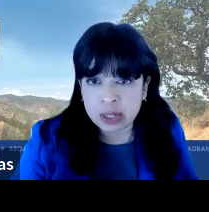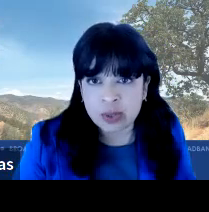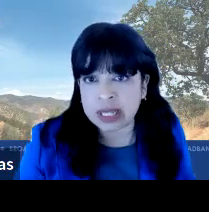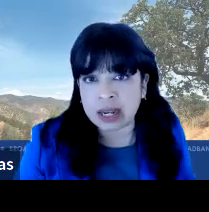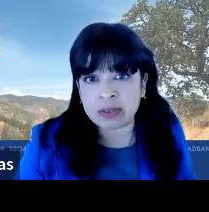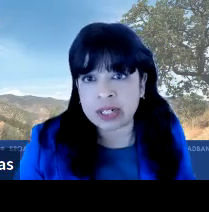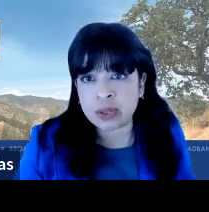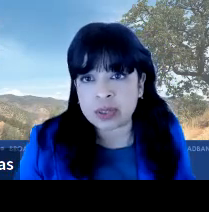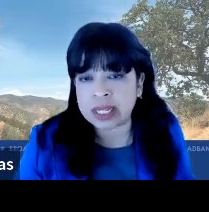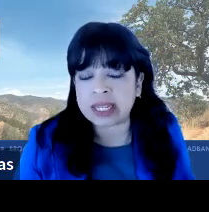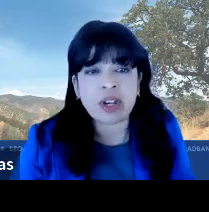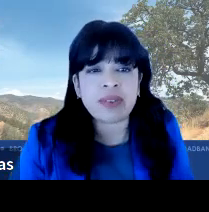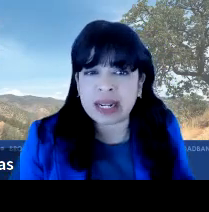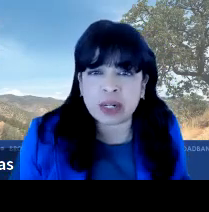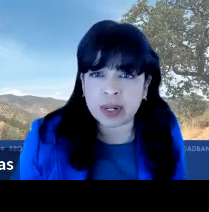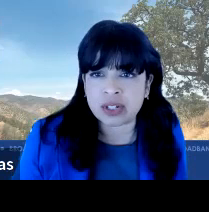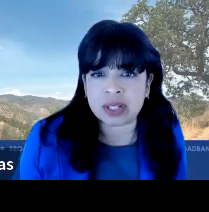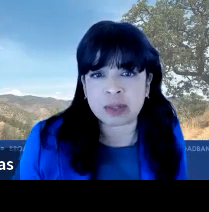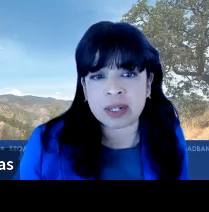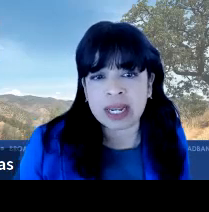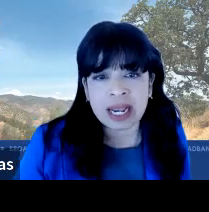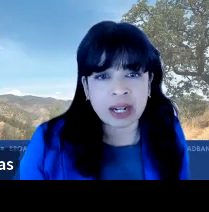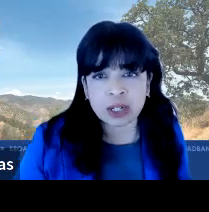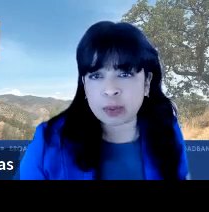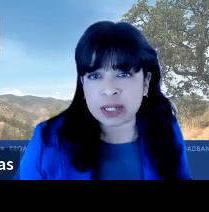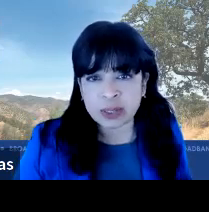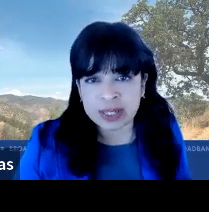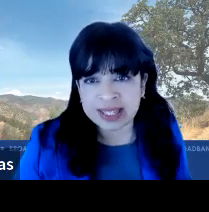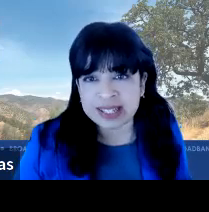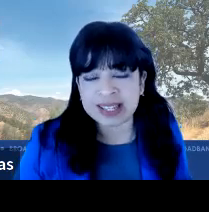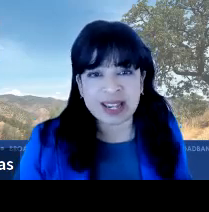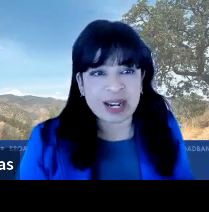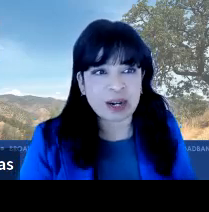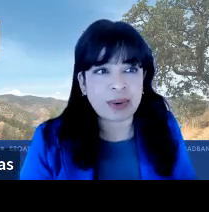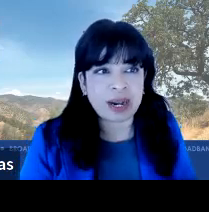use the outreach toolkit. If you have any questions about how to go about doing this,